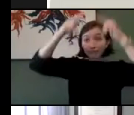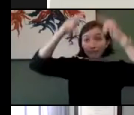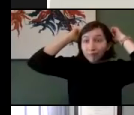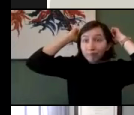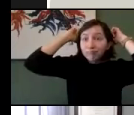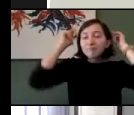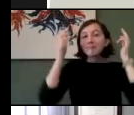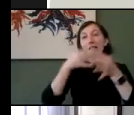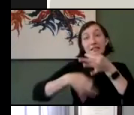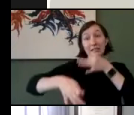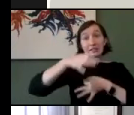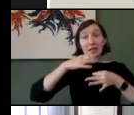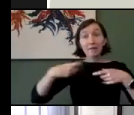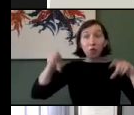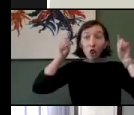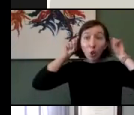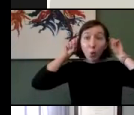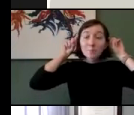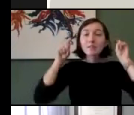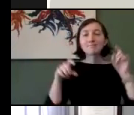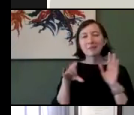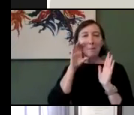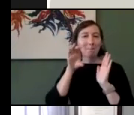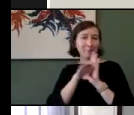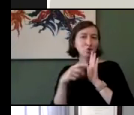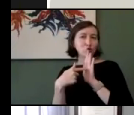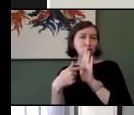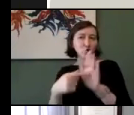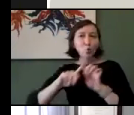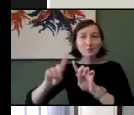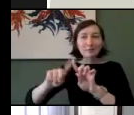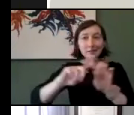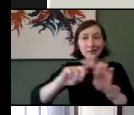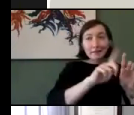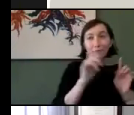There's pictures here showing that.